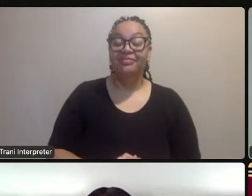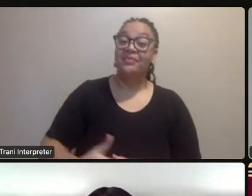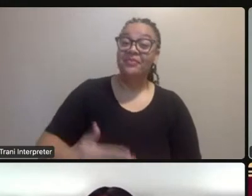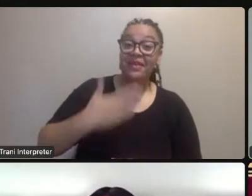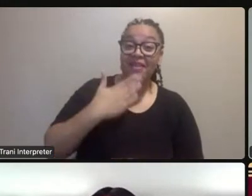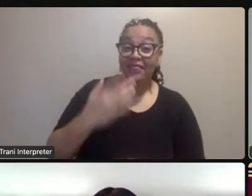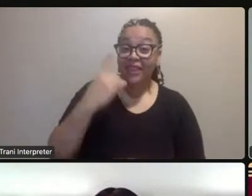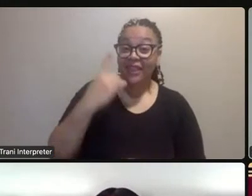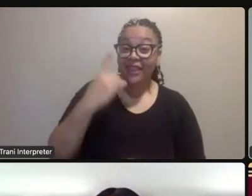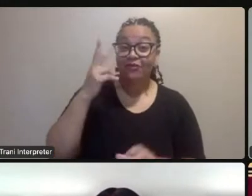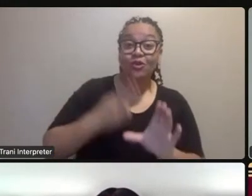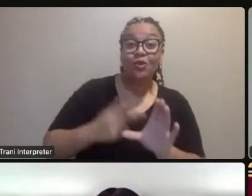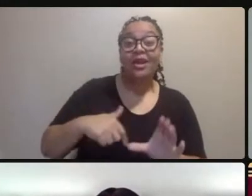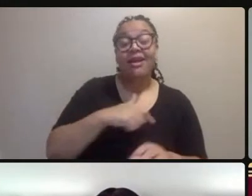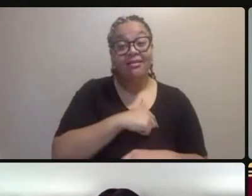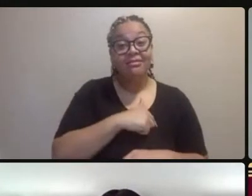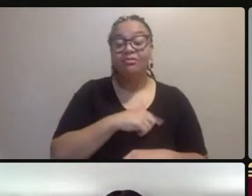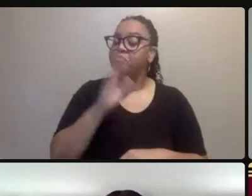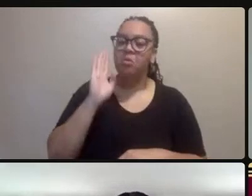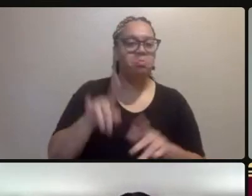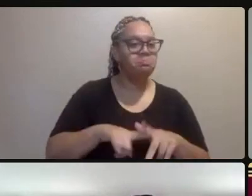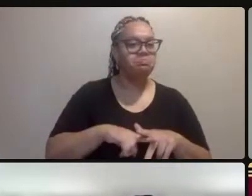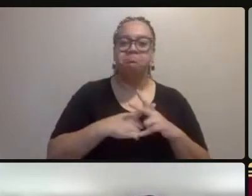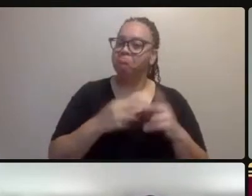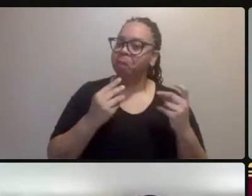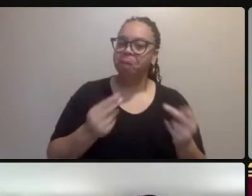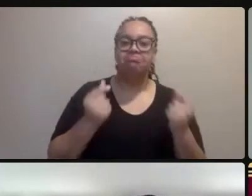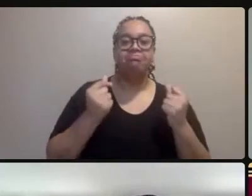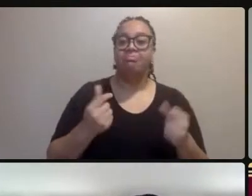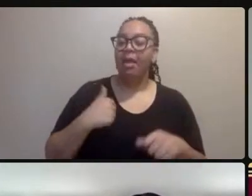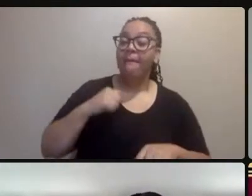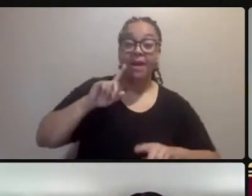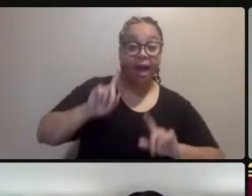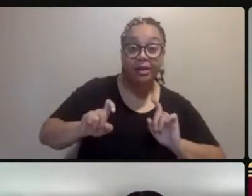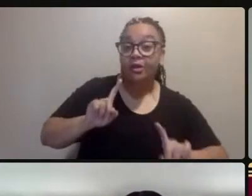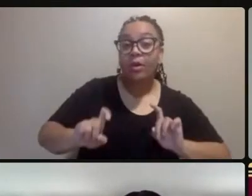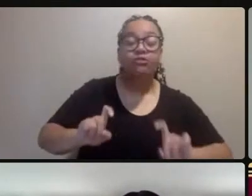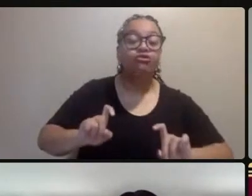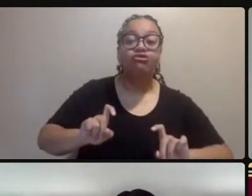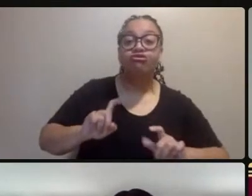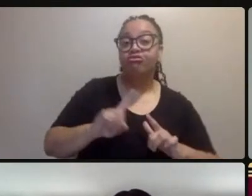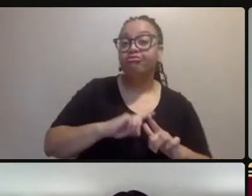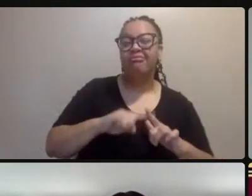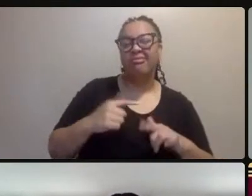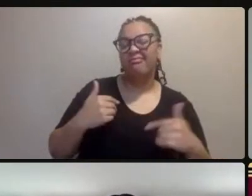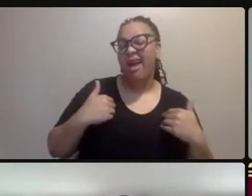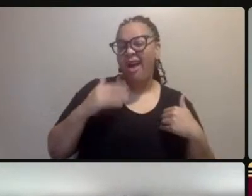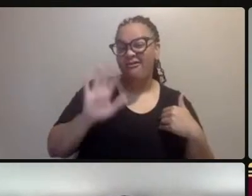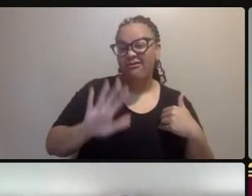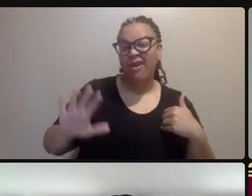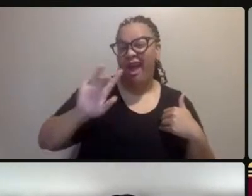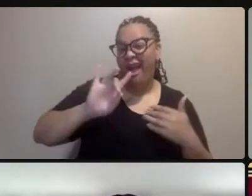SUE. HI. OH , THERE WE GO. YEAH. OKAY.